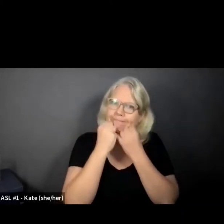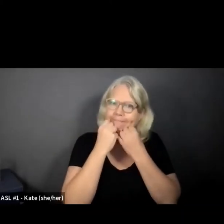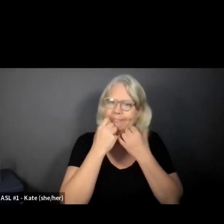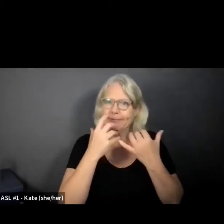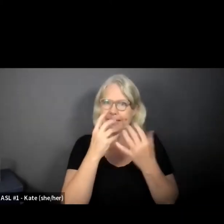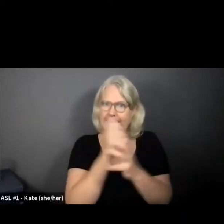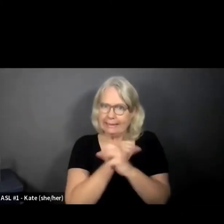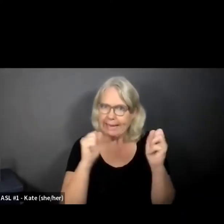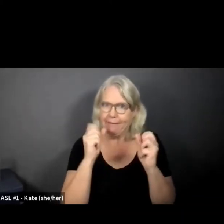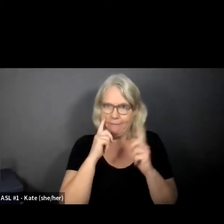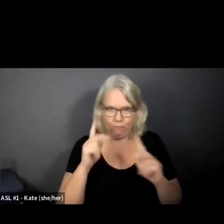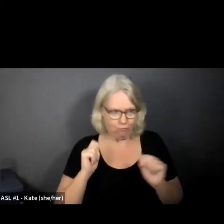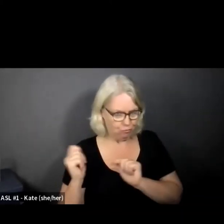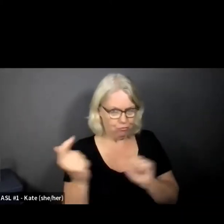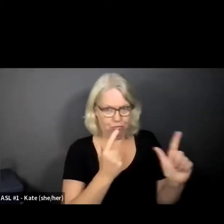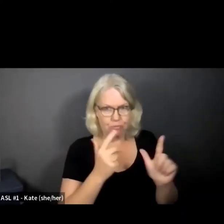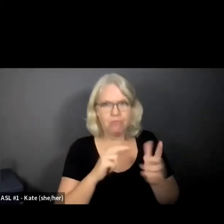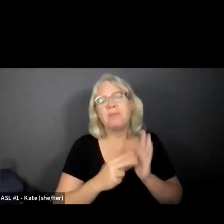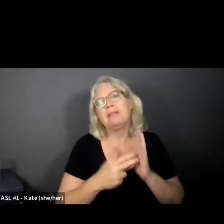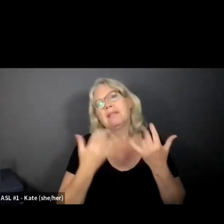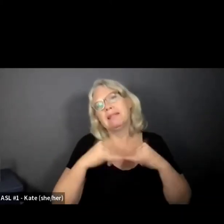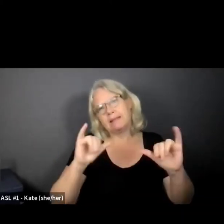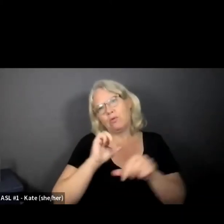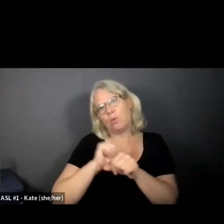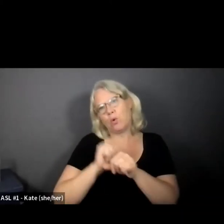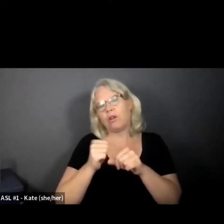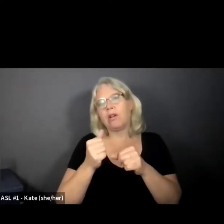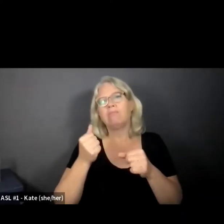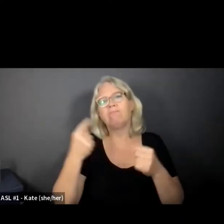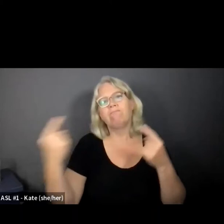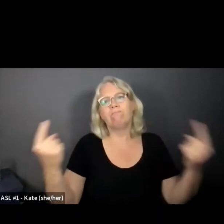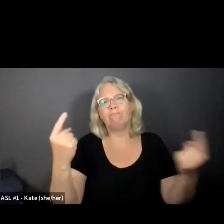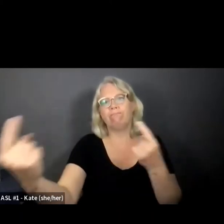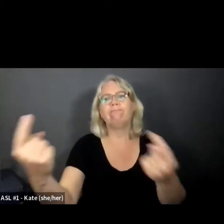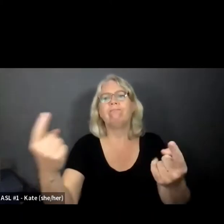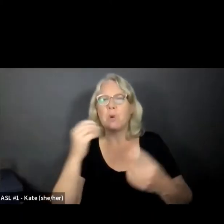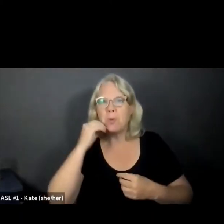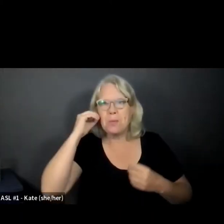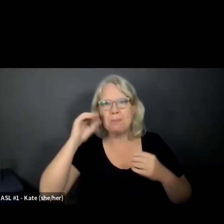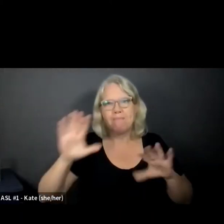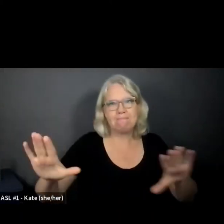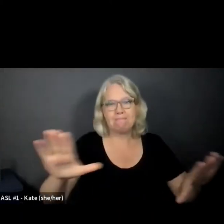TO PROVIDE LEADERSHIP AND SUPPORT TO DISABILITY COMMUNITIES ACROSS ONTARIO AND ON THE NATIONAL